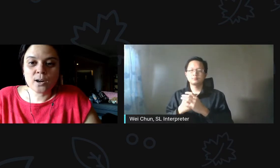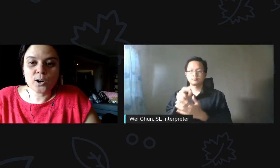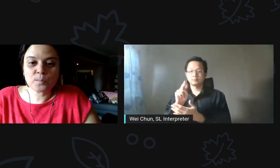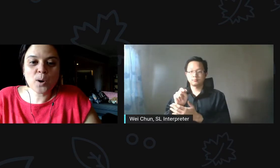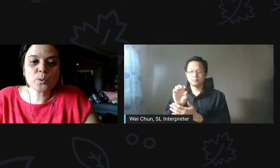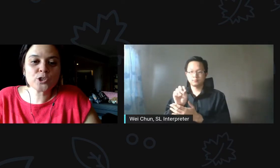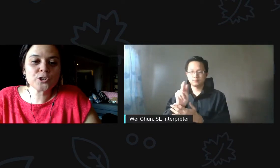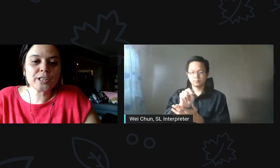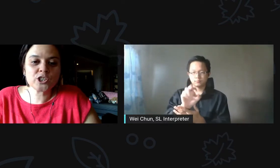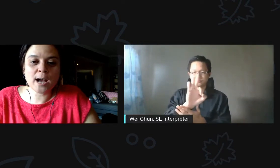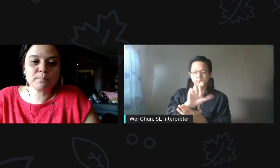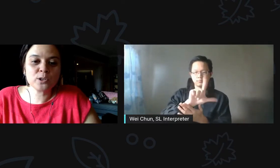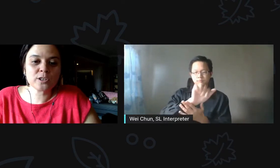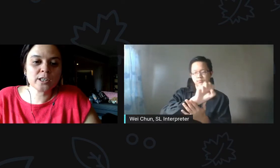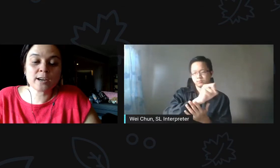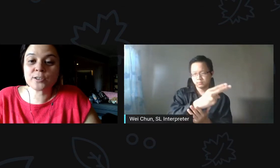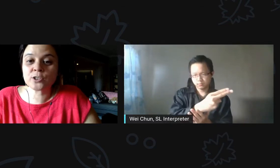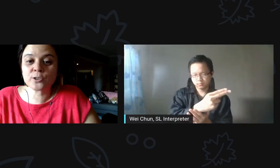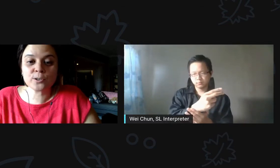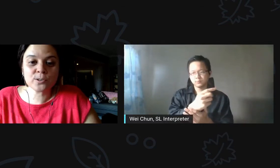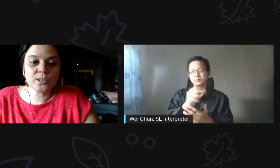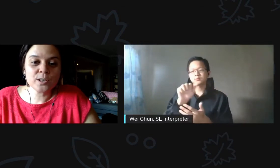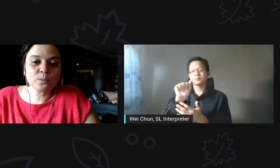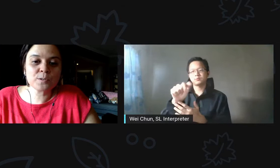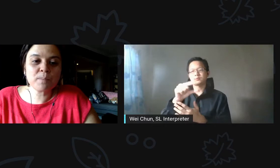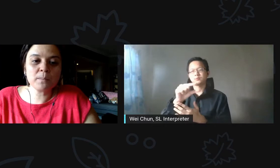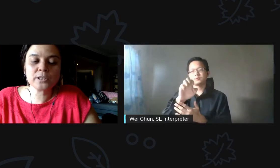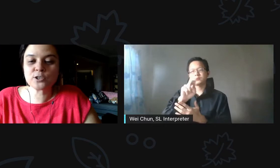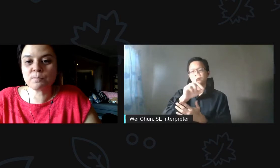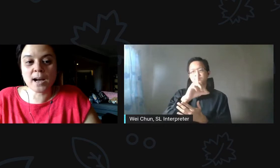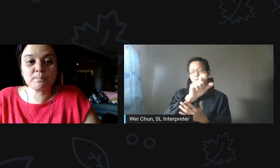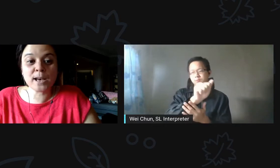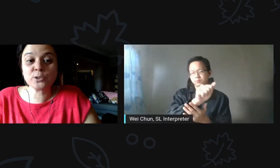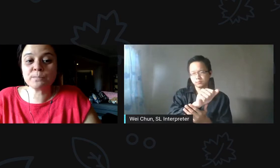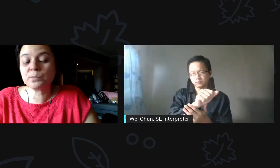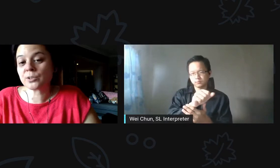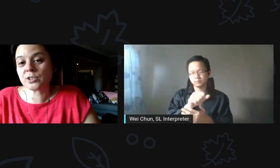Her poetry chapbook, Chiaroscuro, was published by bedouin books